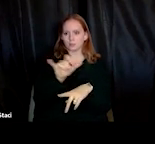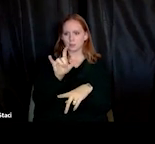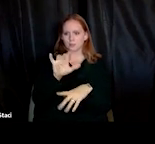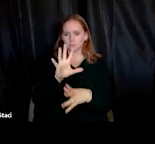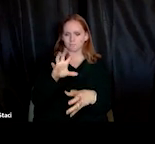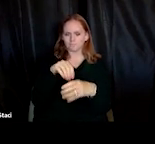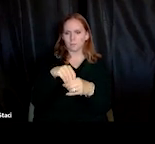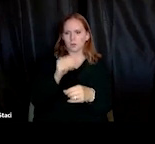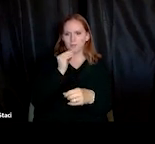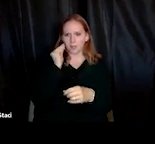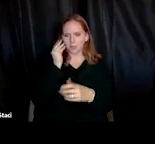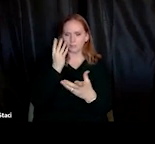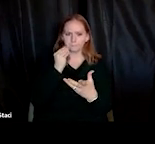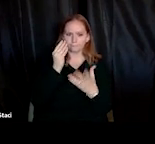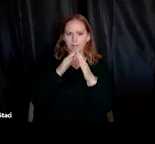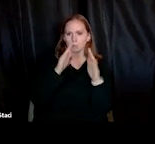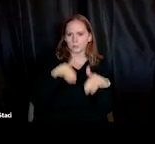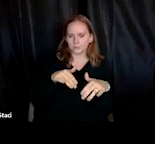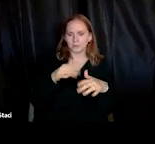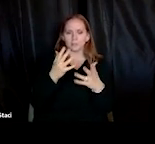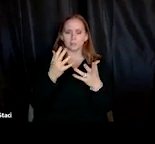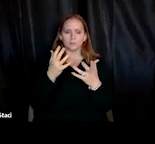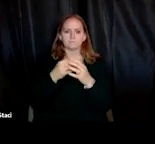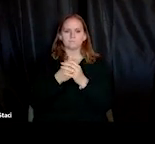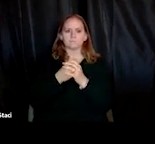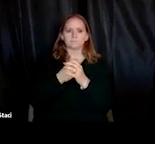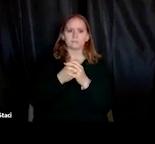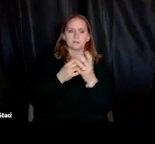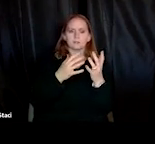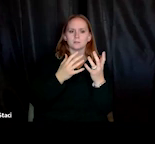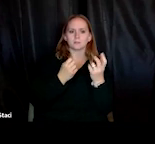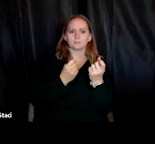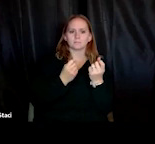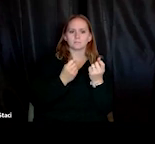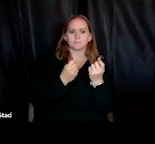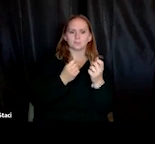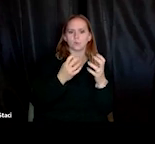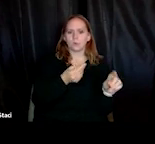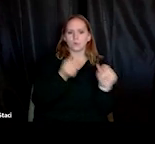Whether it's rapid rehousing, permanent supportive housing, or emergency housing voucher.